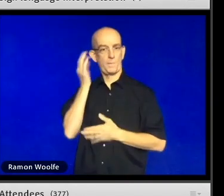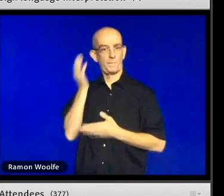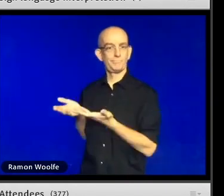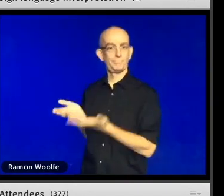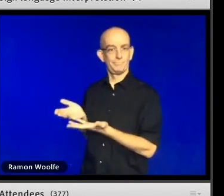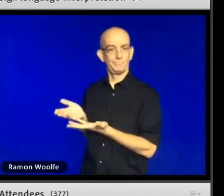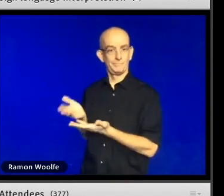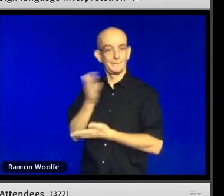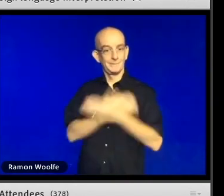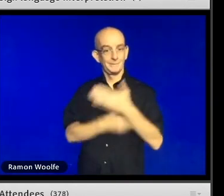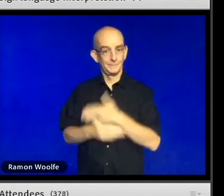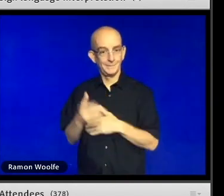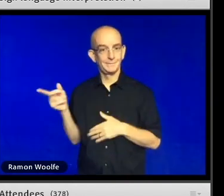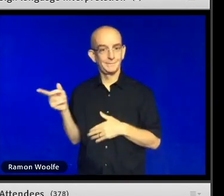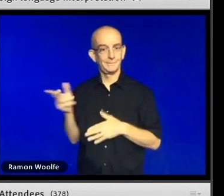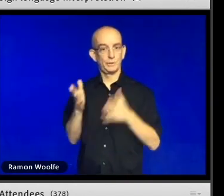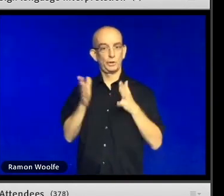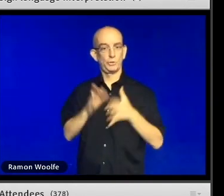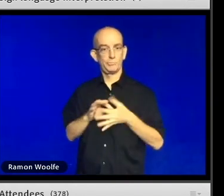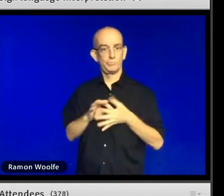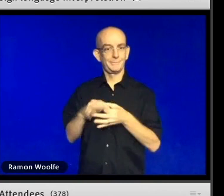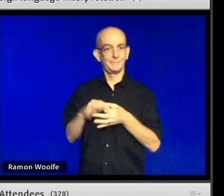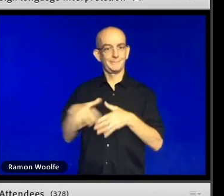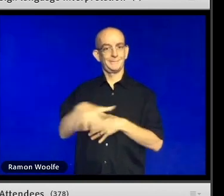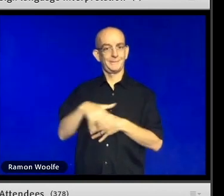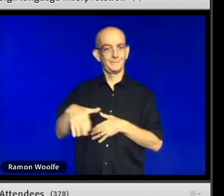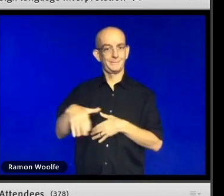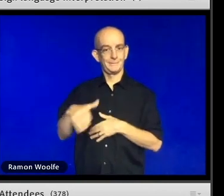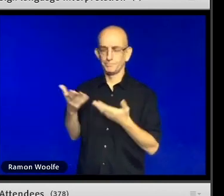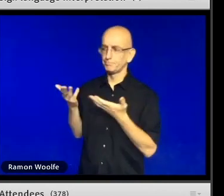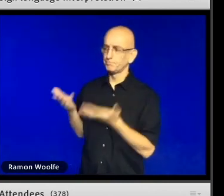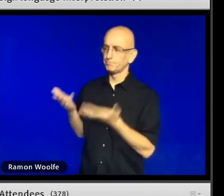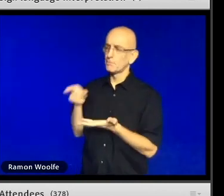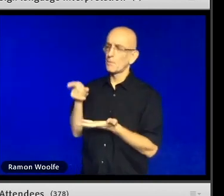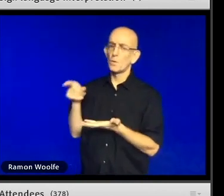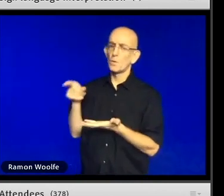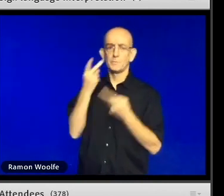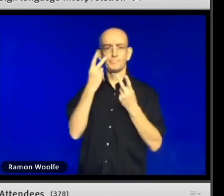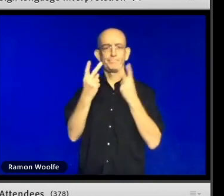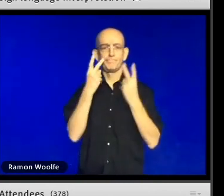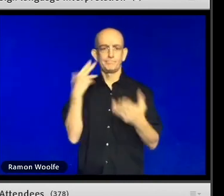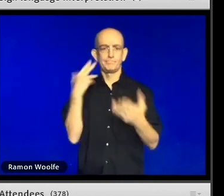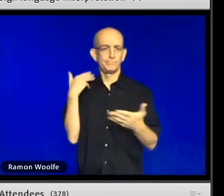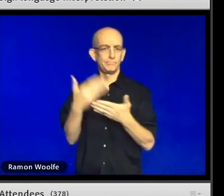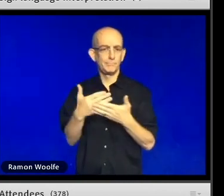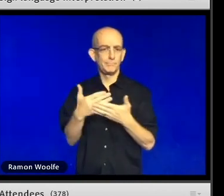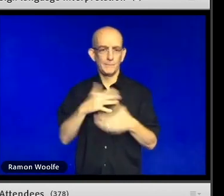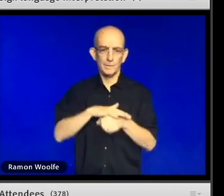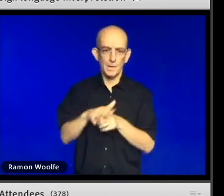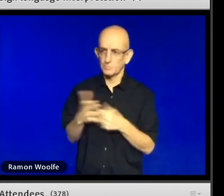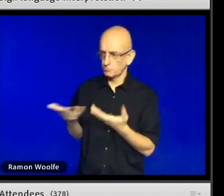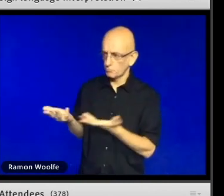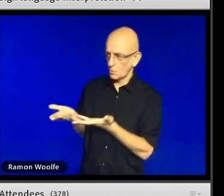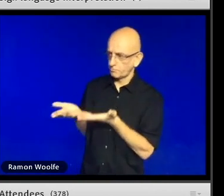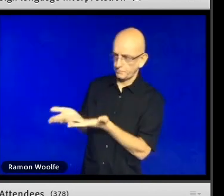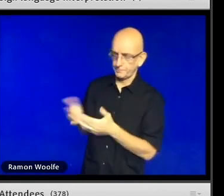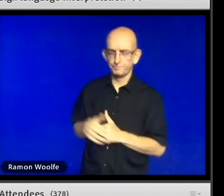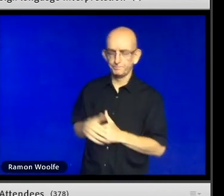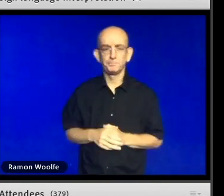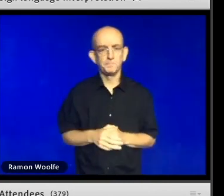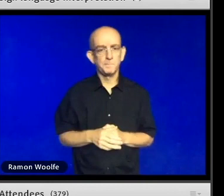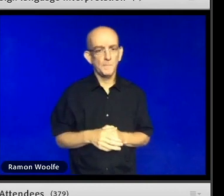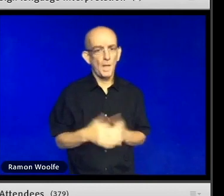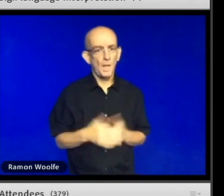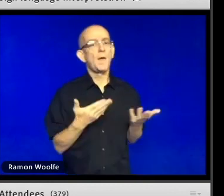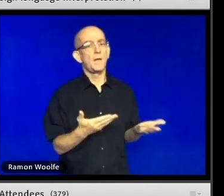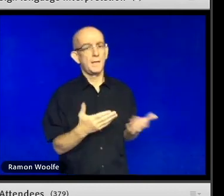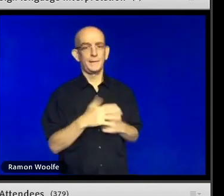First of all, I would like to introduce myself. My name is Dalal Al‑Taji. I work